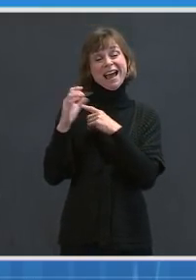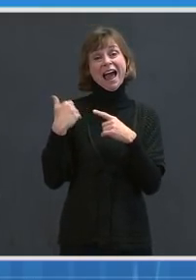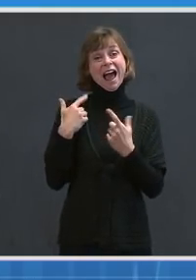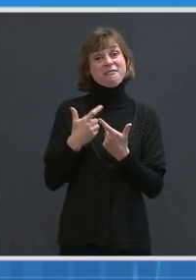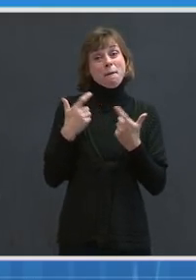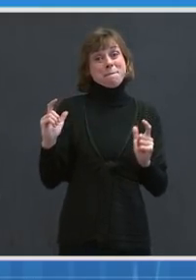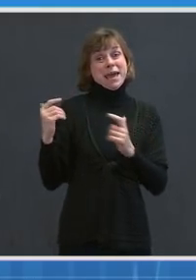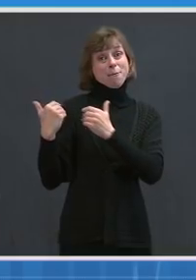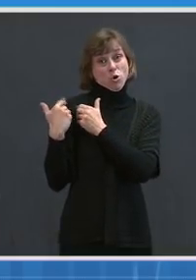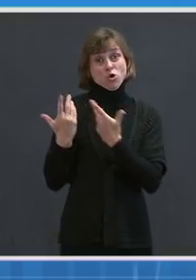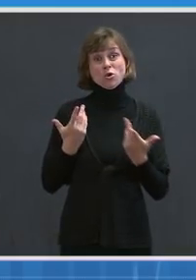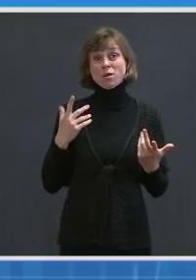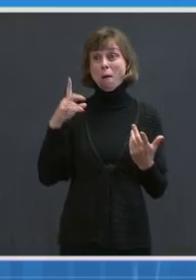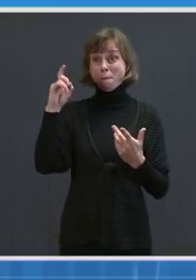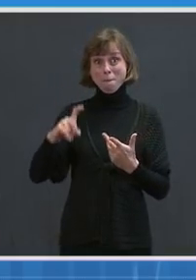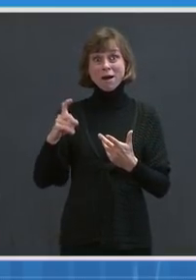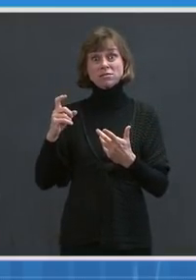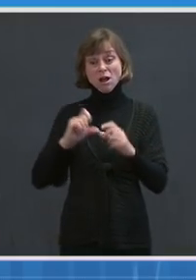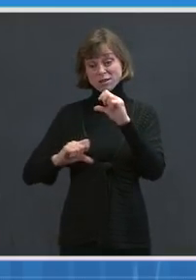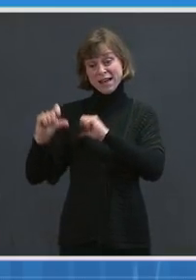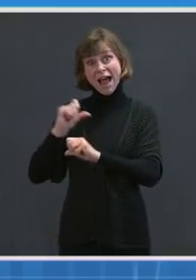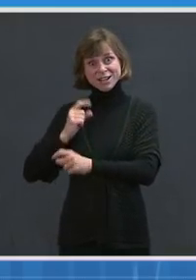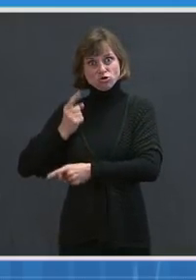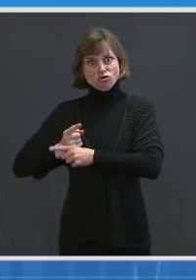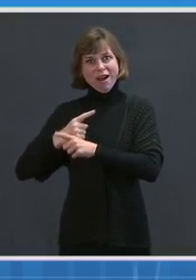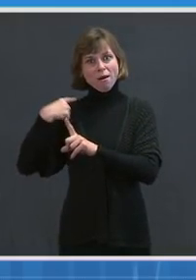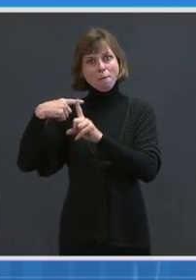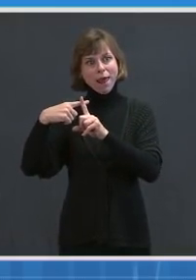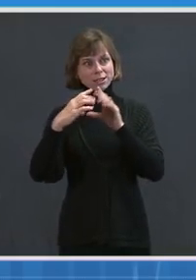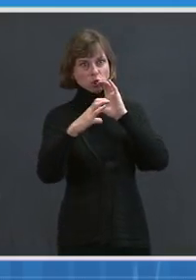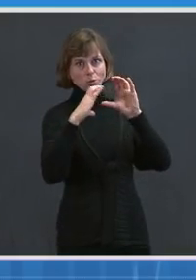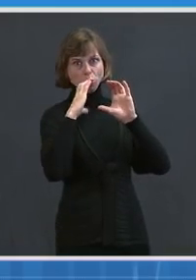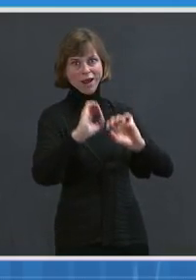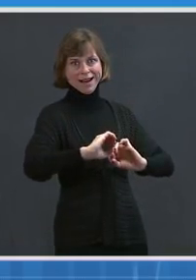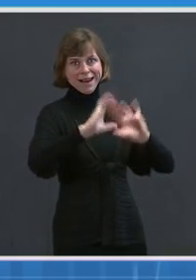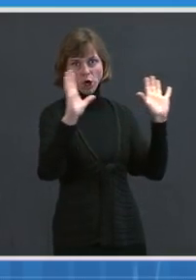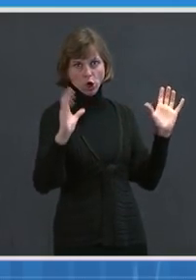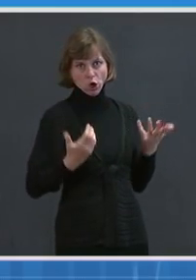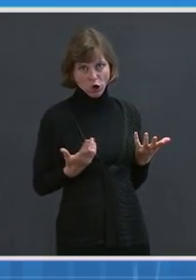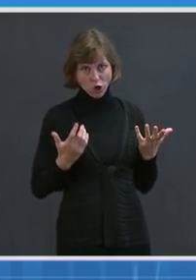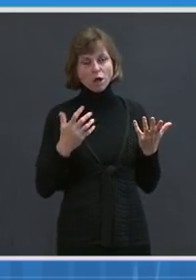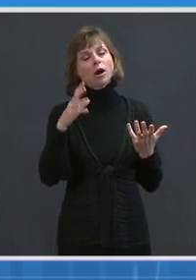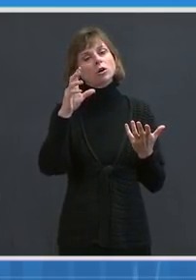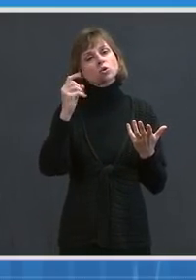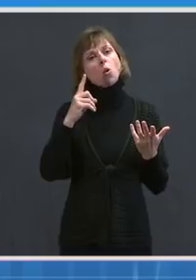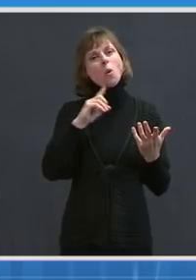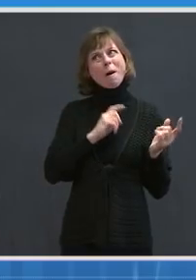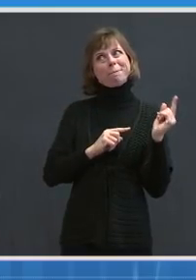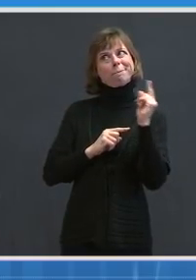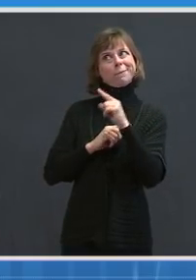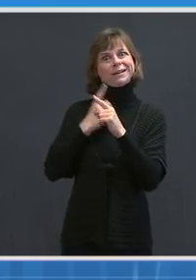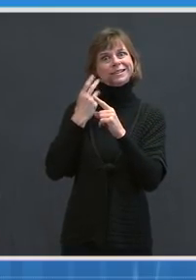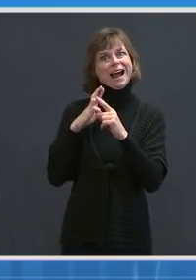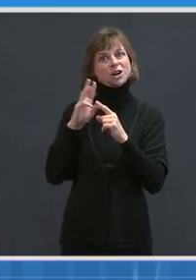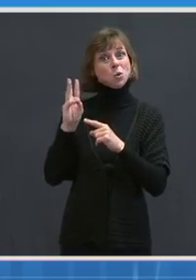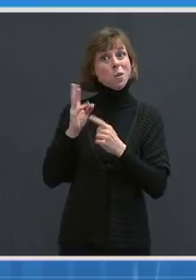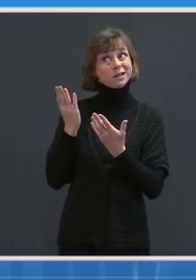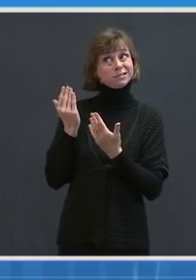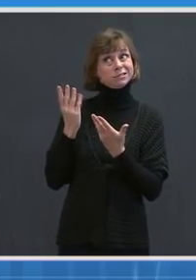but to communicate clearly in a way that's not confusing. But maybe I'll get -- go back to you, Dr. Walensky, for you to reiterate some of your points. Dr. Walensky: Yeah,